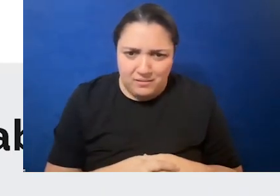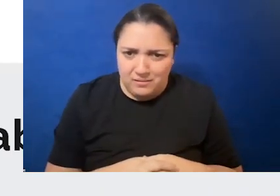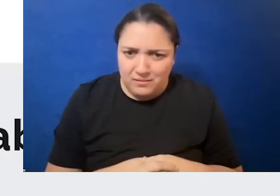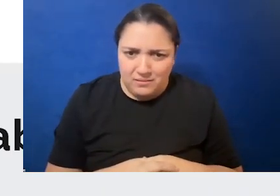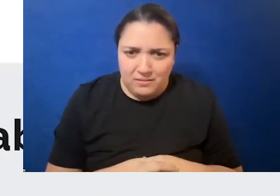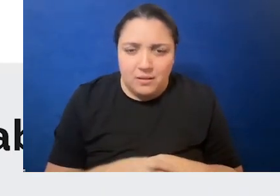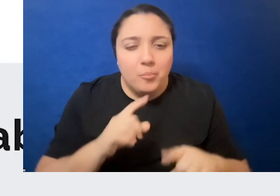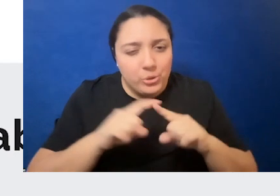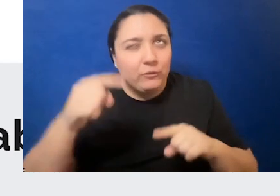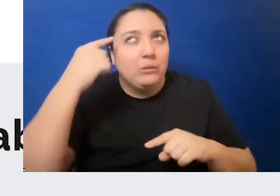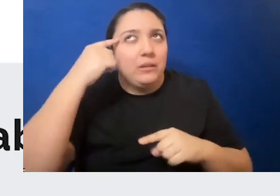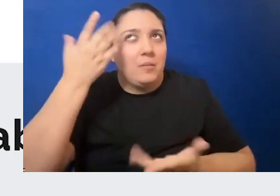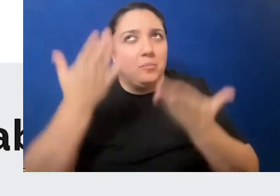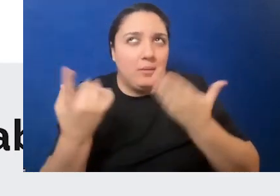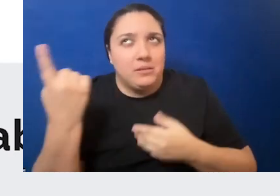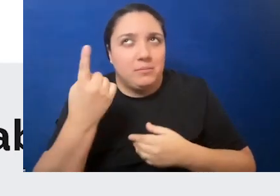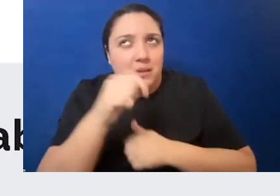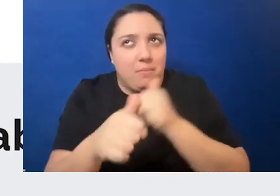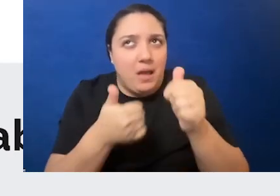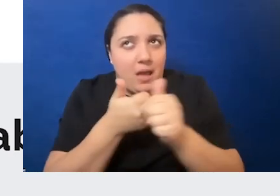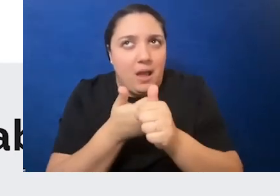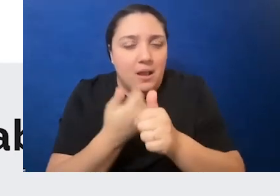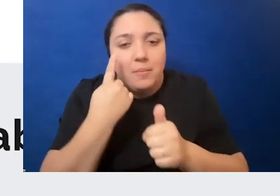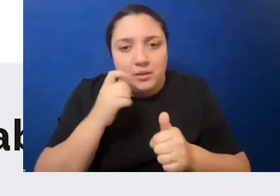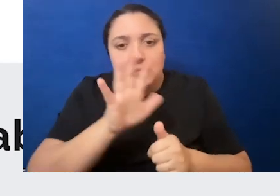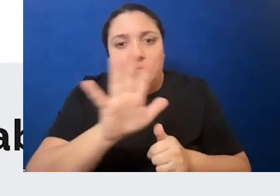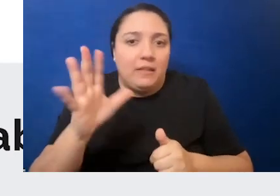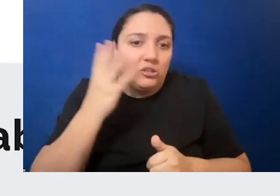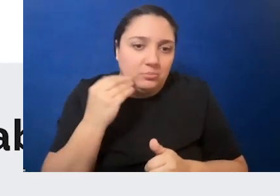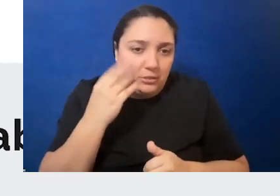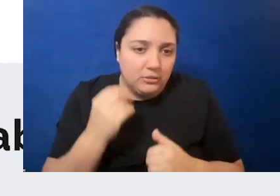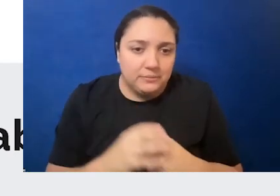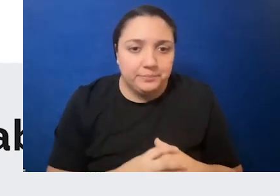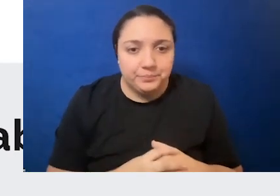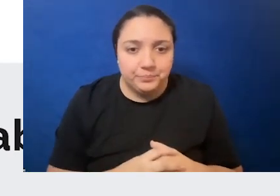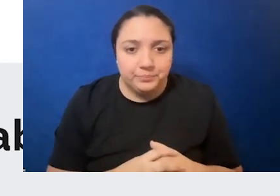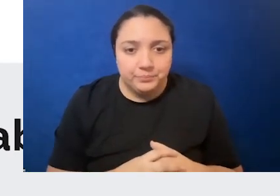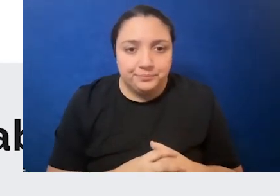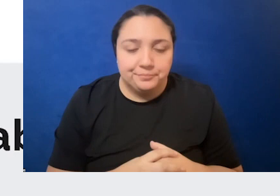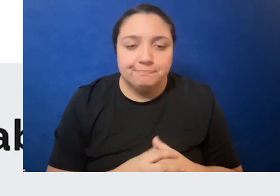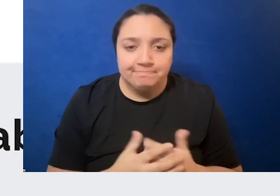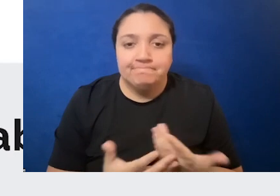YOU DON'T DO THAT TO A TEACHER WITHOUT TAKING INTO CONSIDERATION WHAT THEY ARE GOING THROUGH.